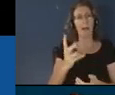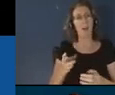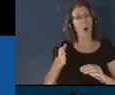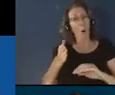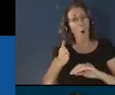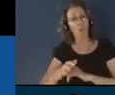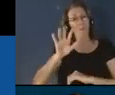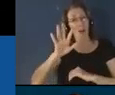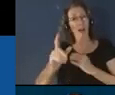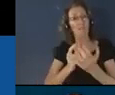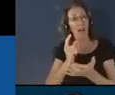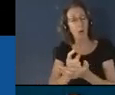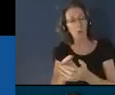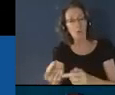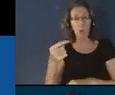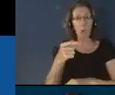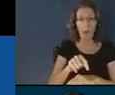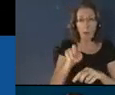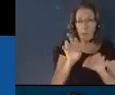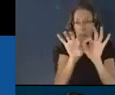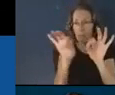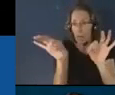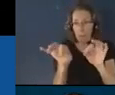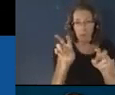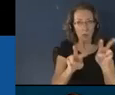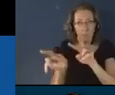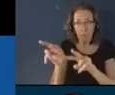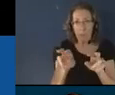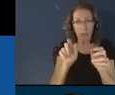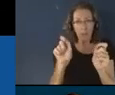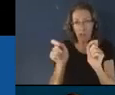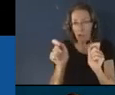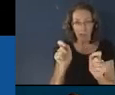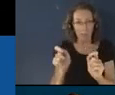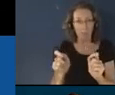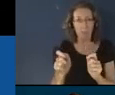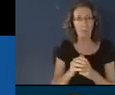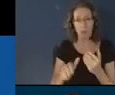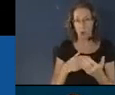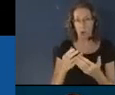to go back and review the auto caption version of it and repair all the inaccuracies so